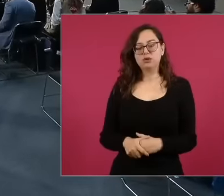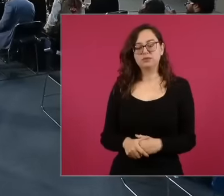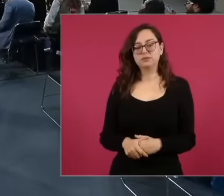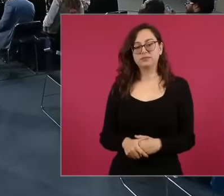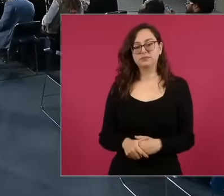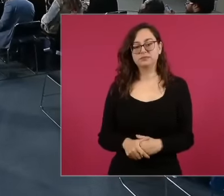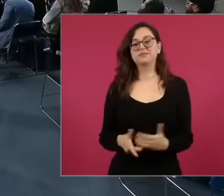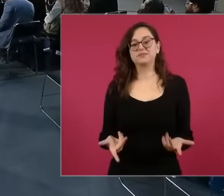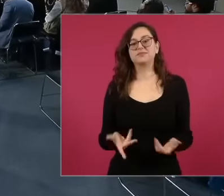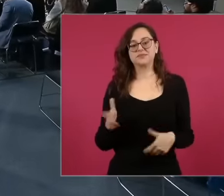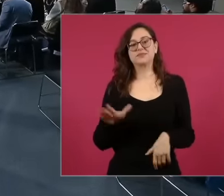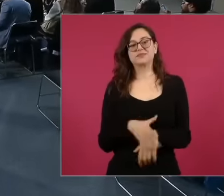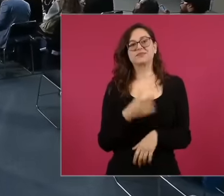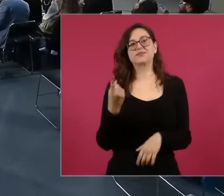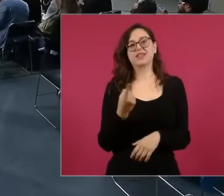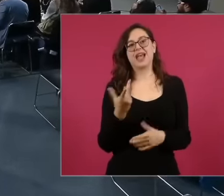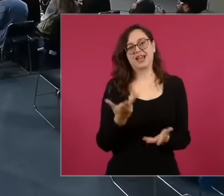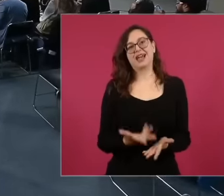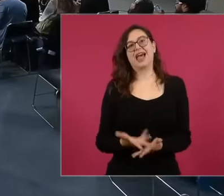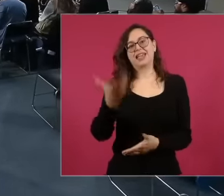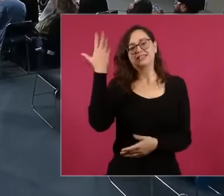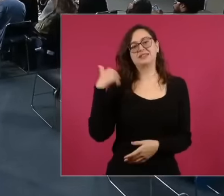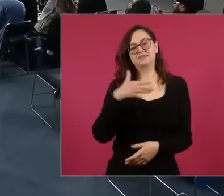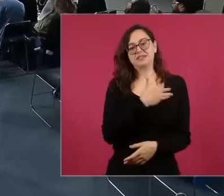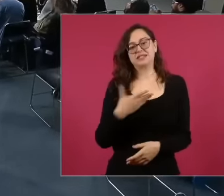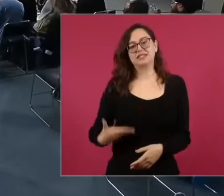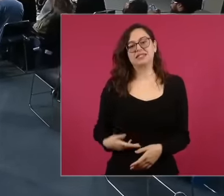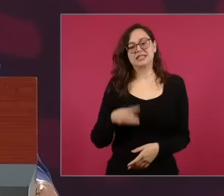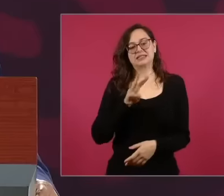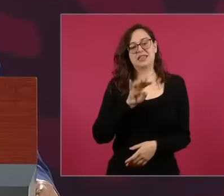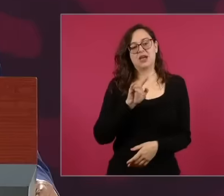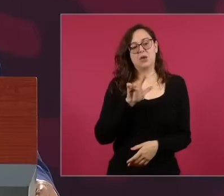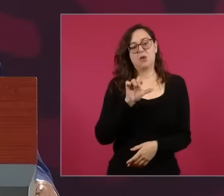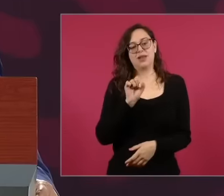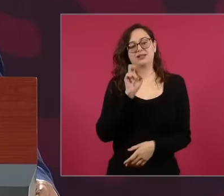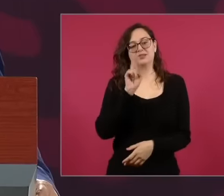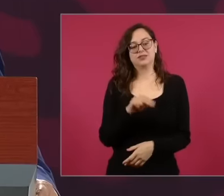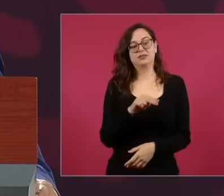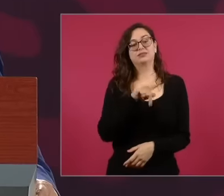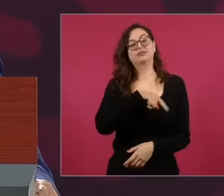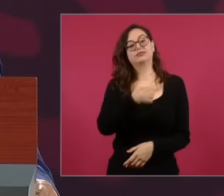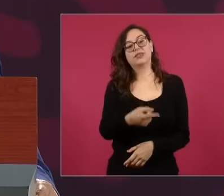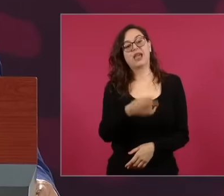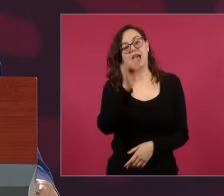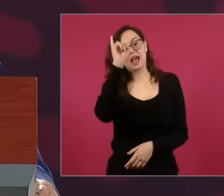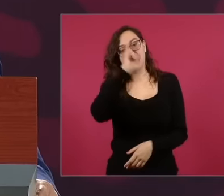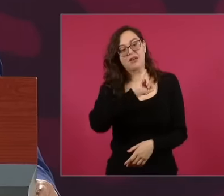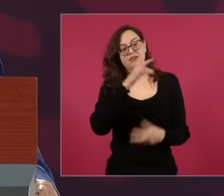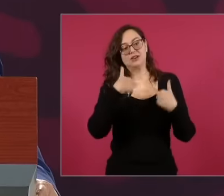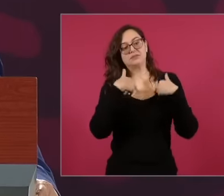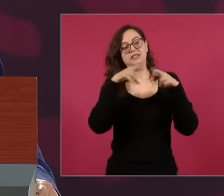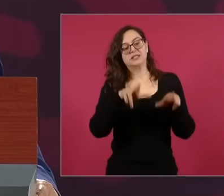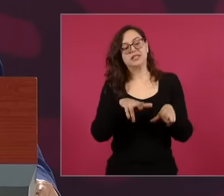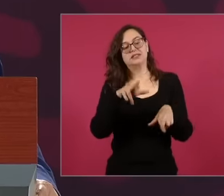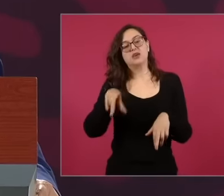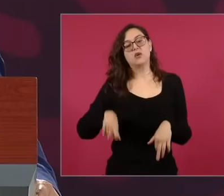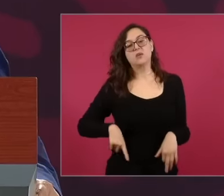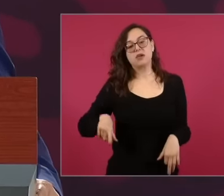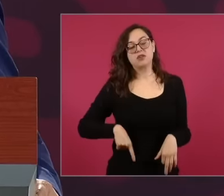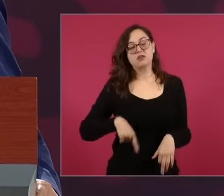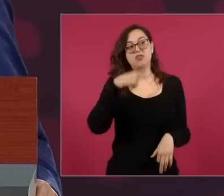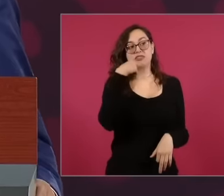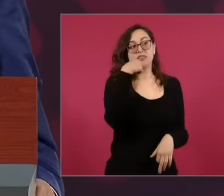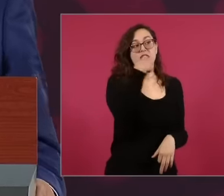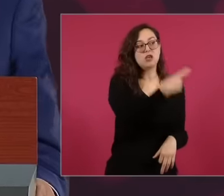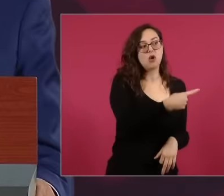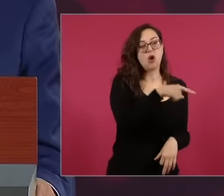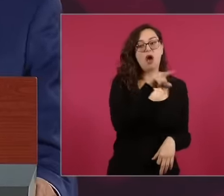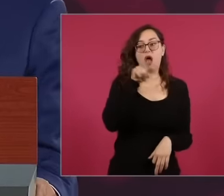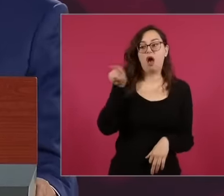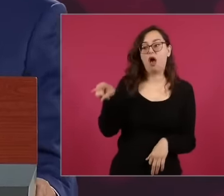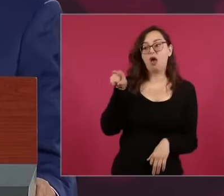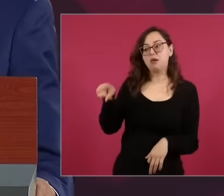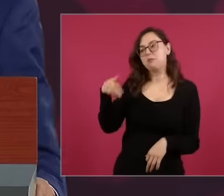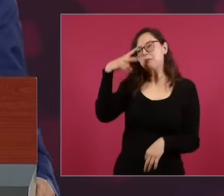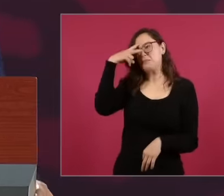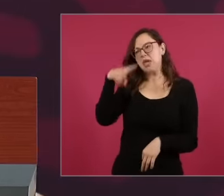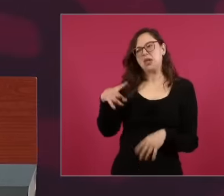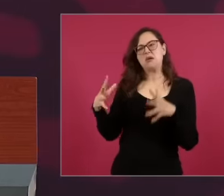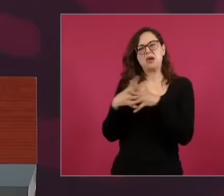to President Wilson by his head of the State Department that why invade Mexico, why